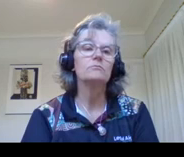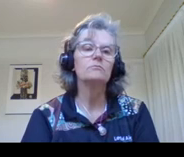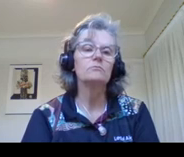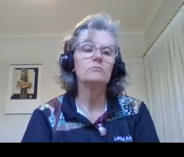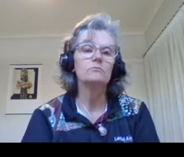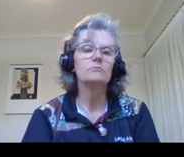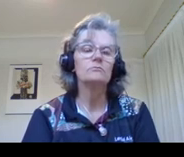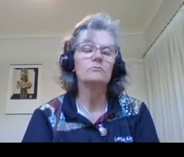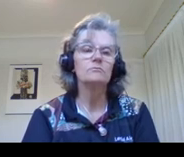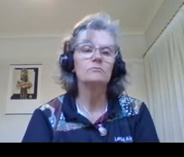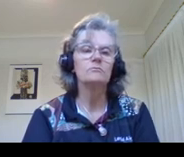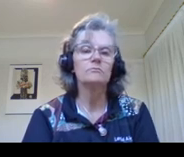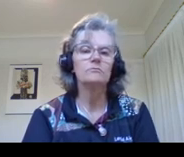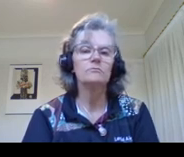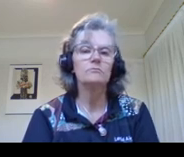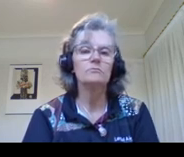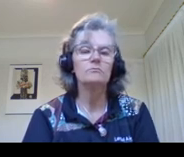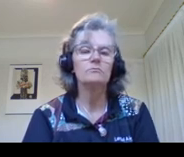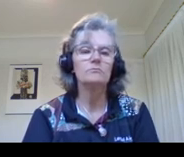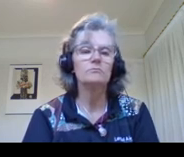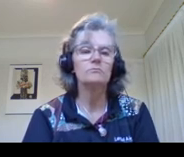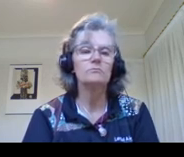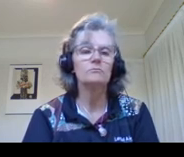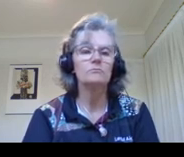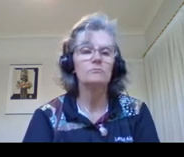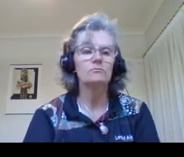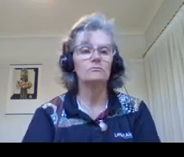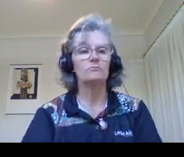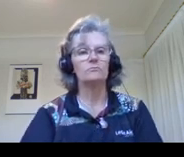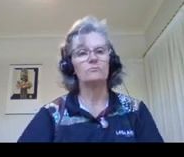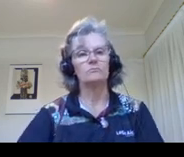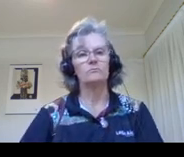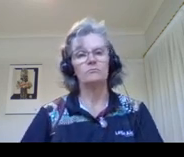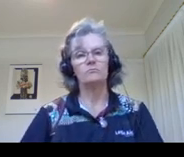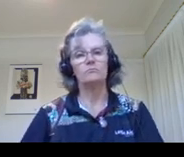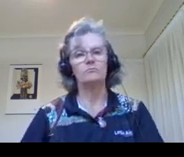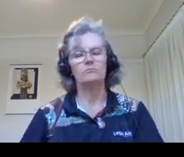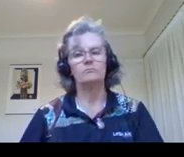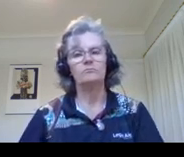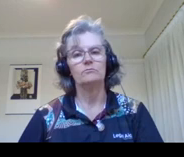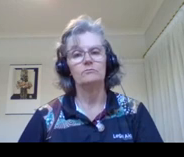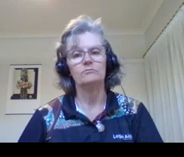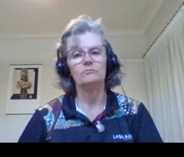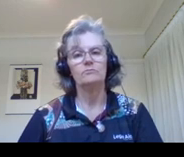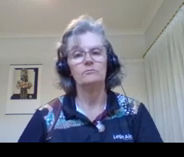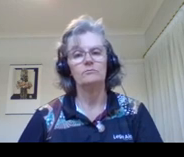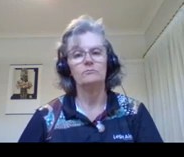where you can log on and see which kind of company or which kind of services we've received the most